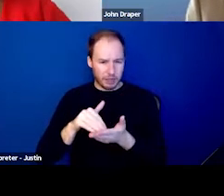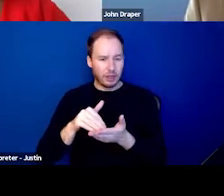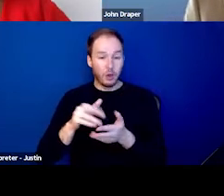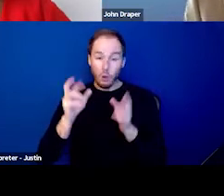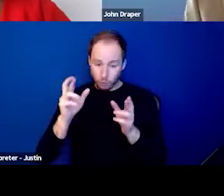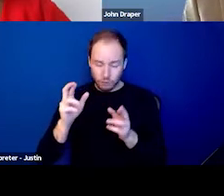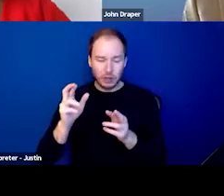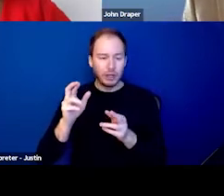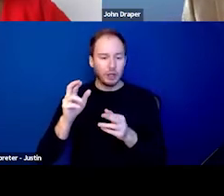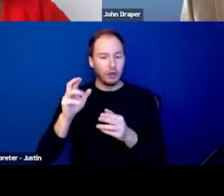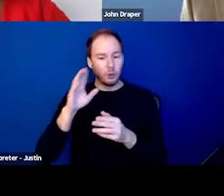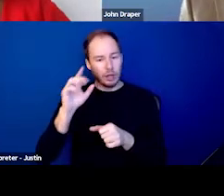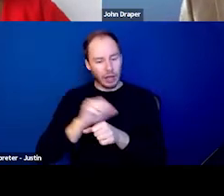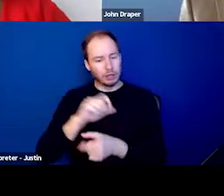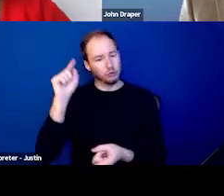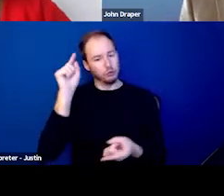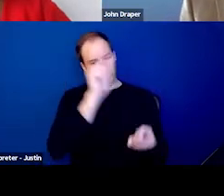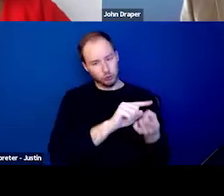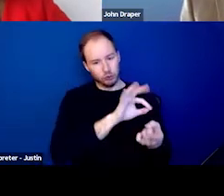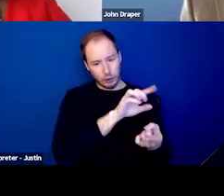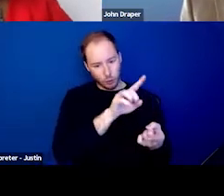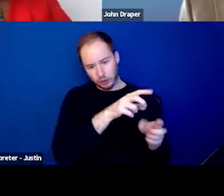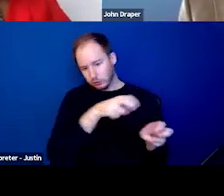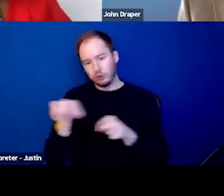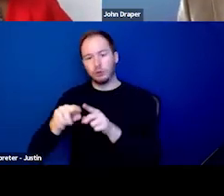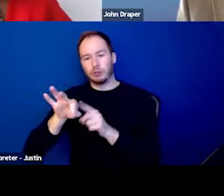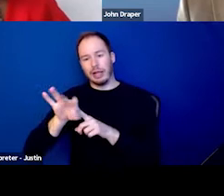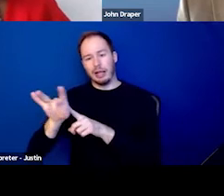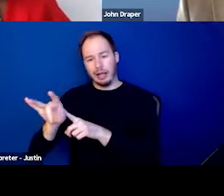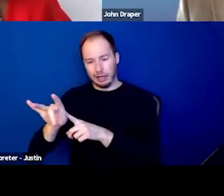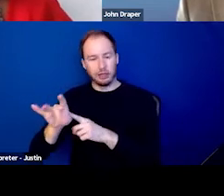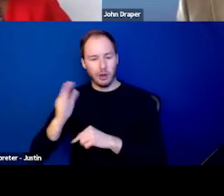be potentially deflected from 911 to 988. Next slide, please.